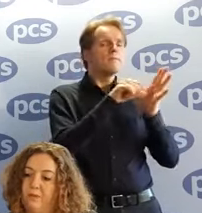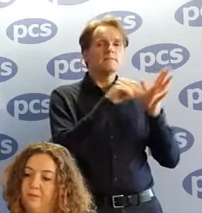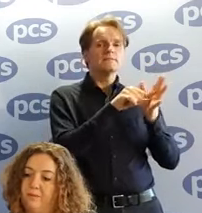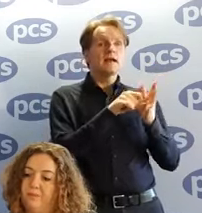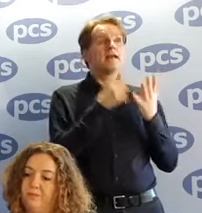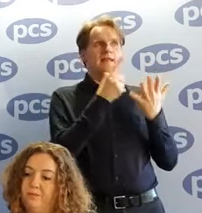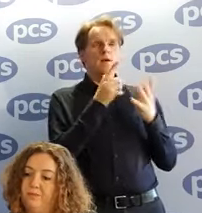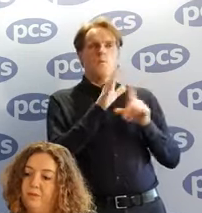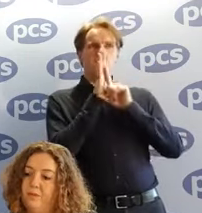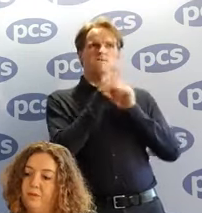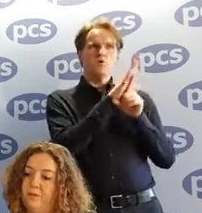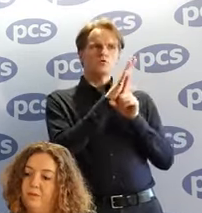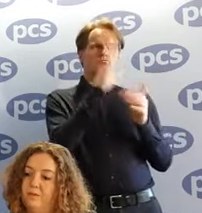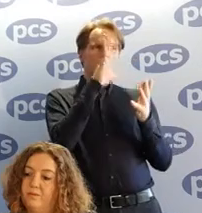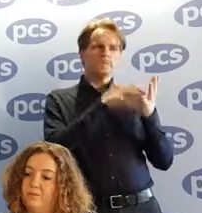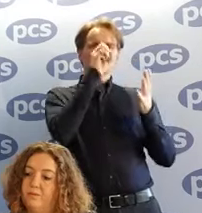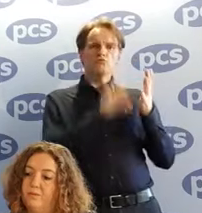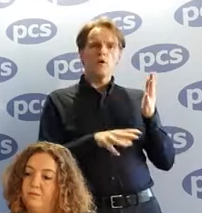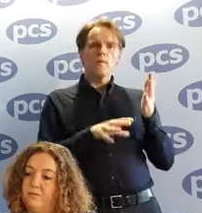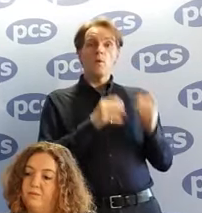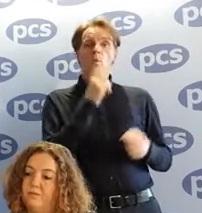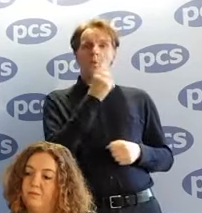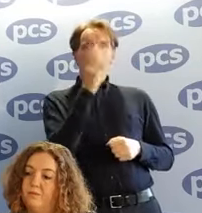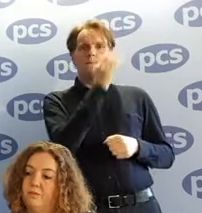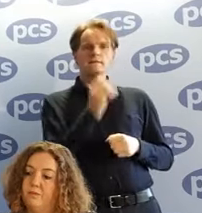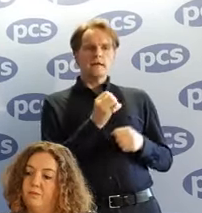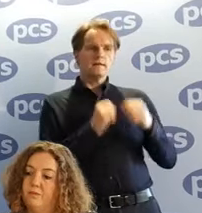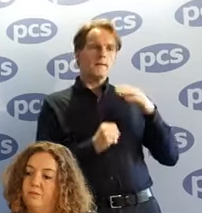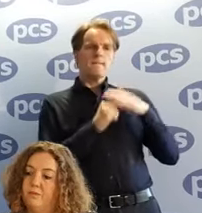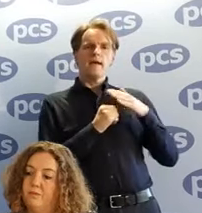cap for other parts of the public sector. So why we're doing this now moving